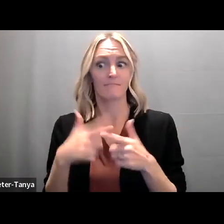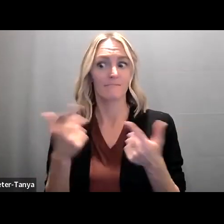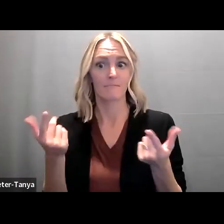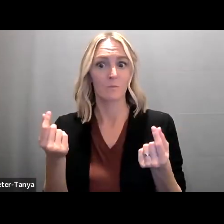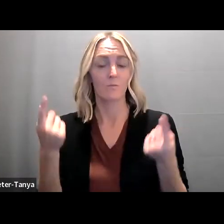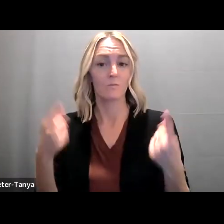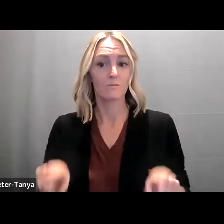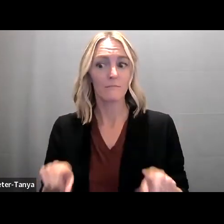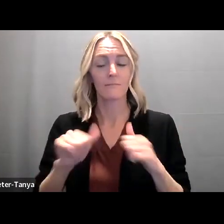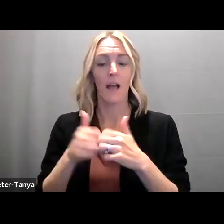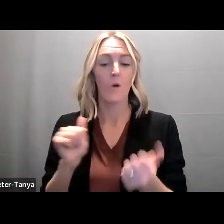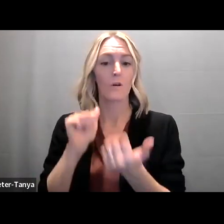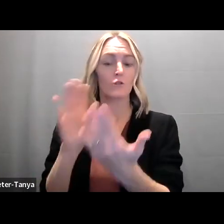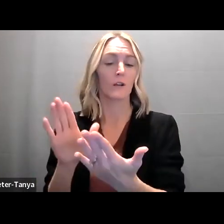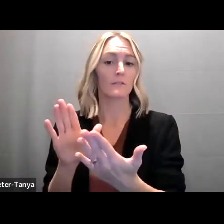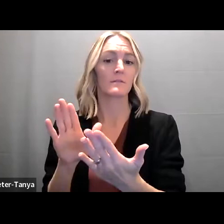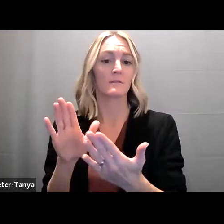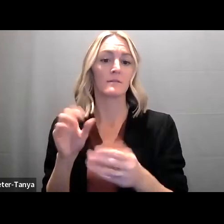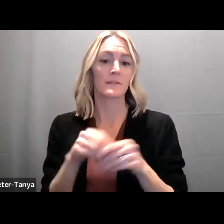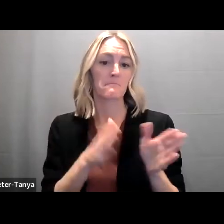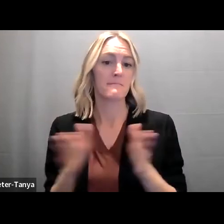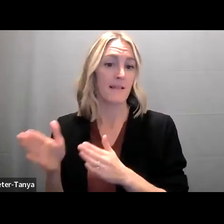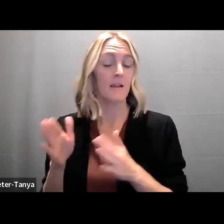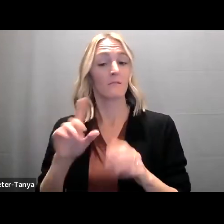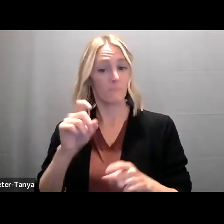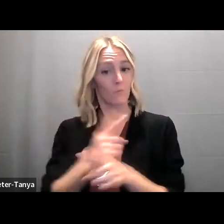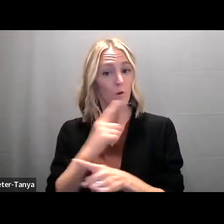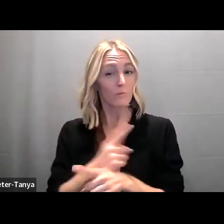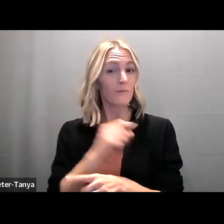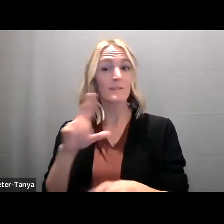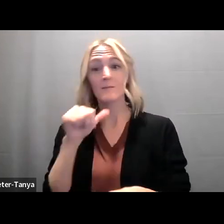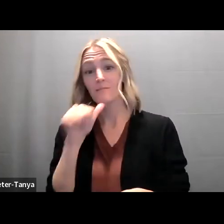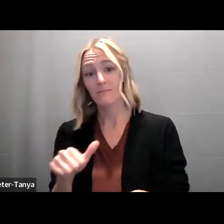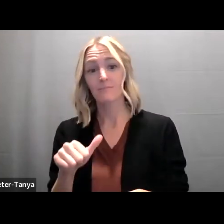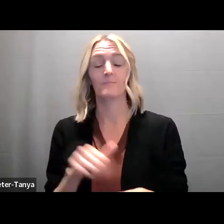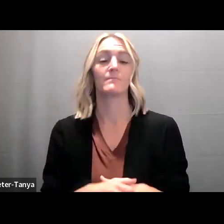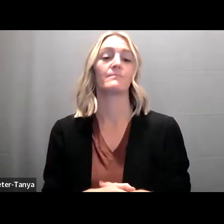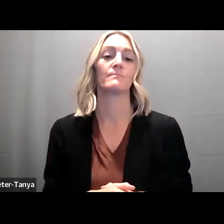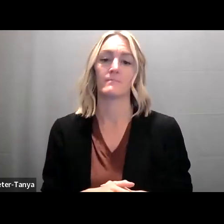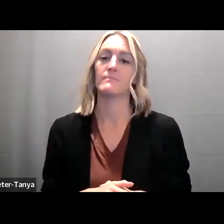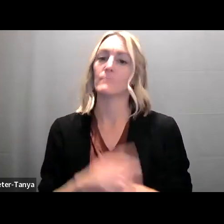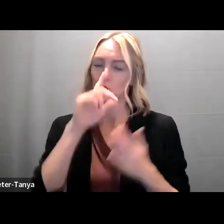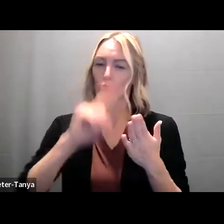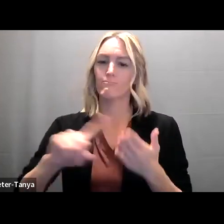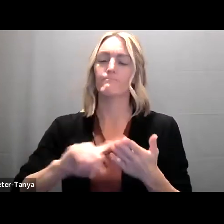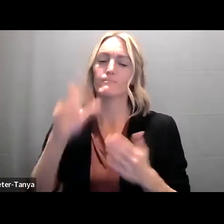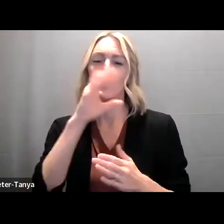How is that being addressed in plan? Do you think it appropriate or not? You know, dig into that and look for that kind of information.